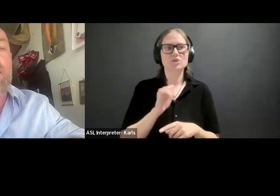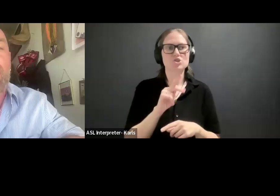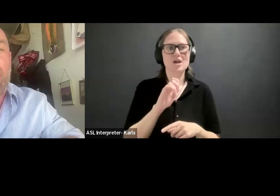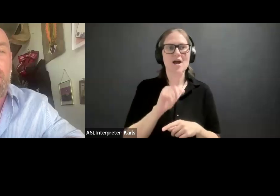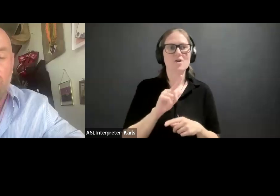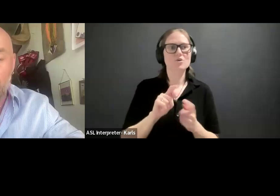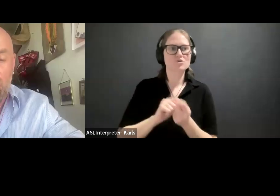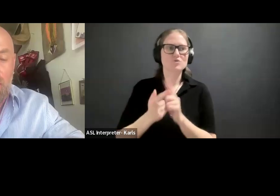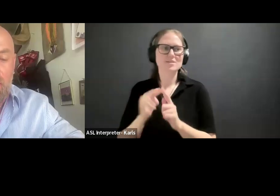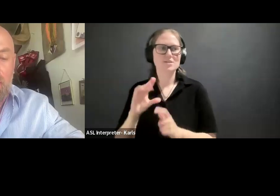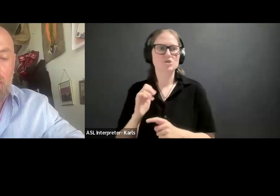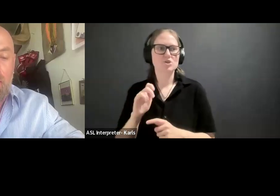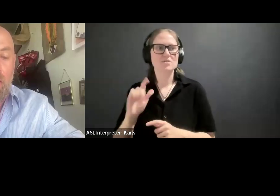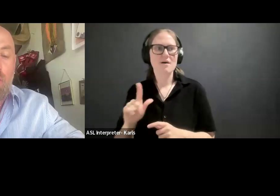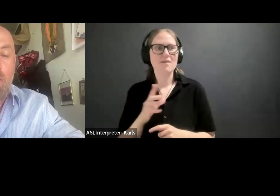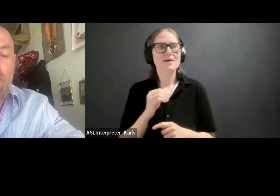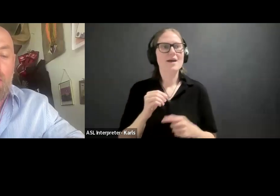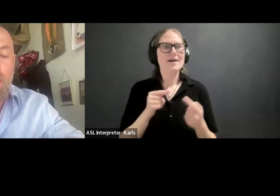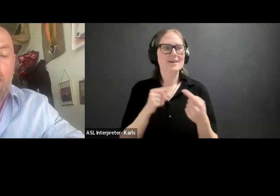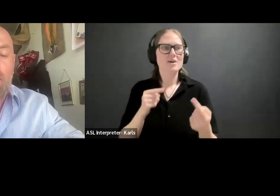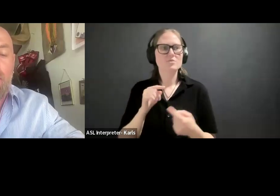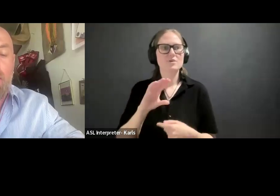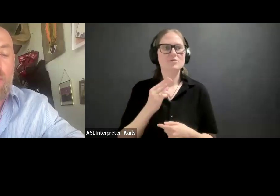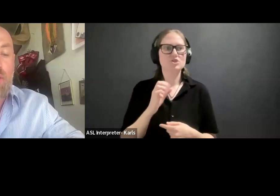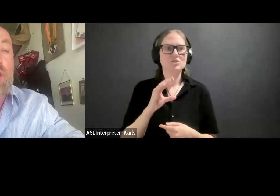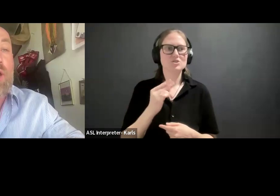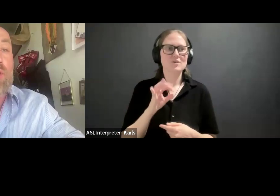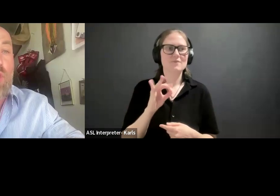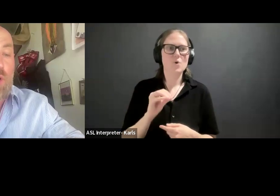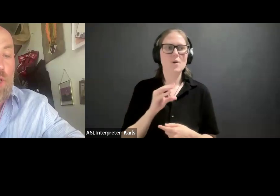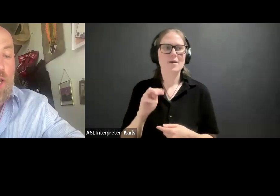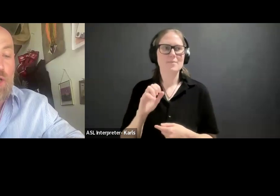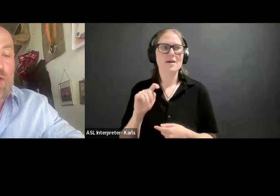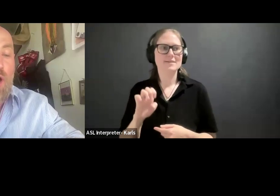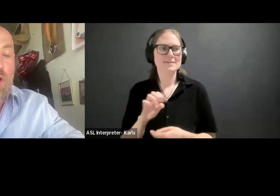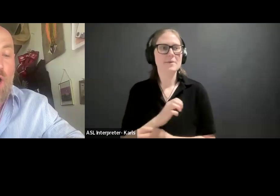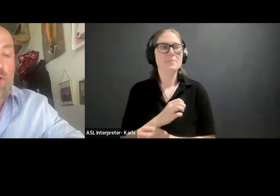to signal some critical distance. Trafficking in jackals, the metro enables queer relations across